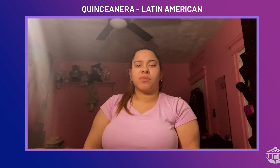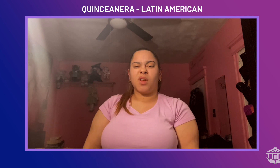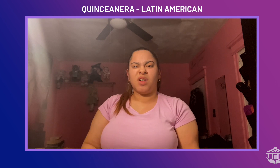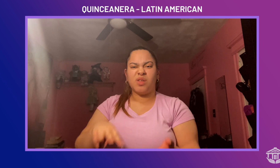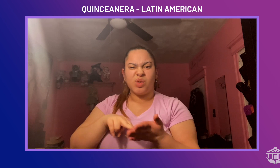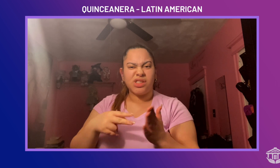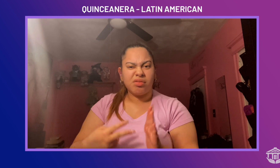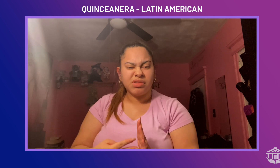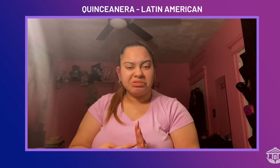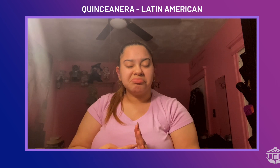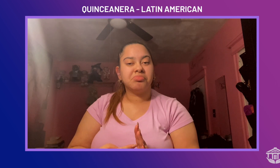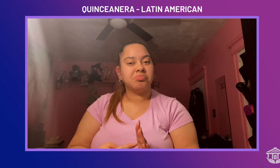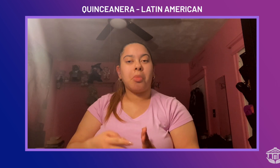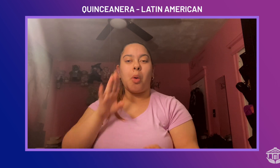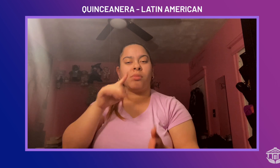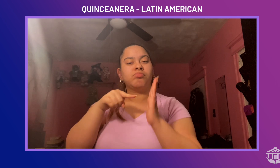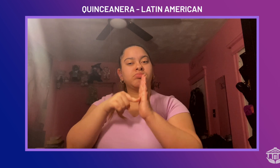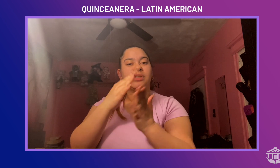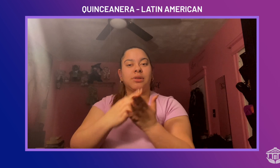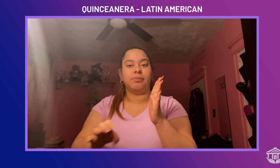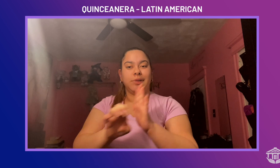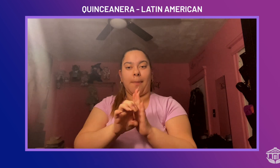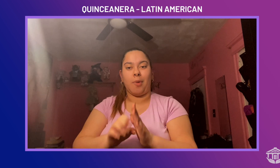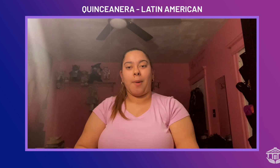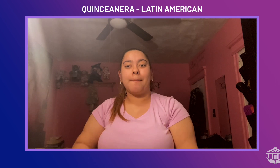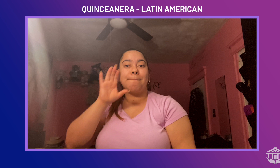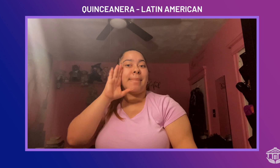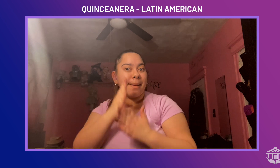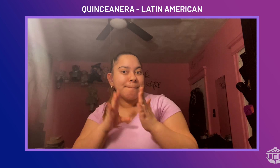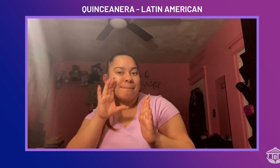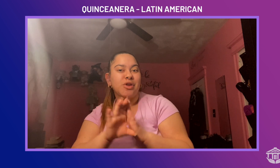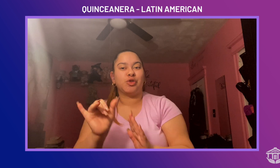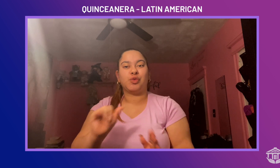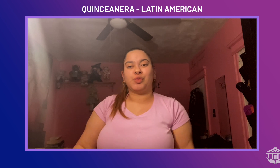Let me show you a few pictures to help you get a feeling for what a quinceanera might look like.